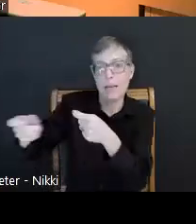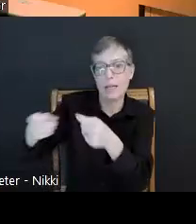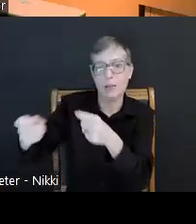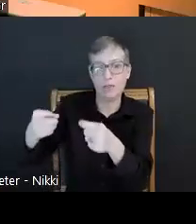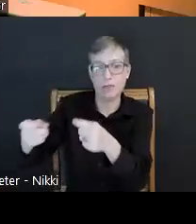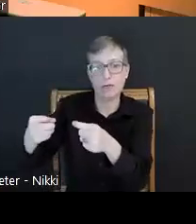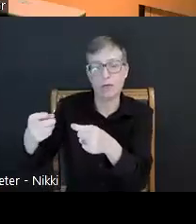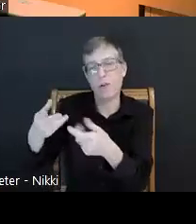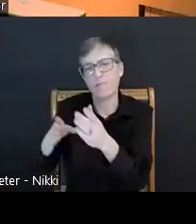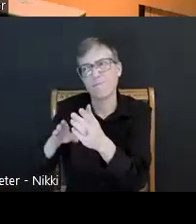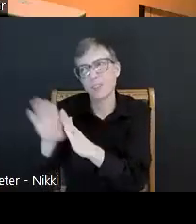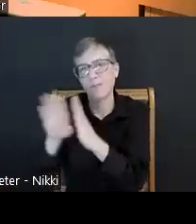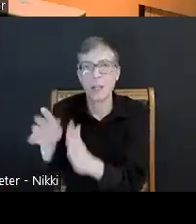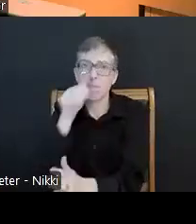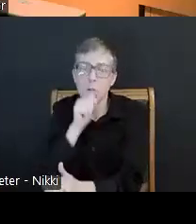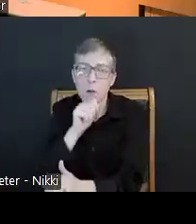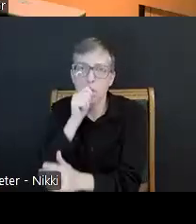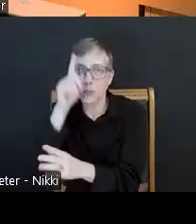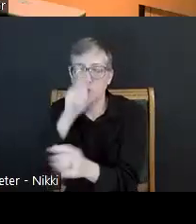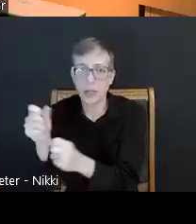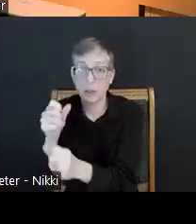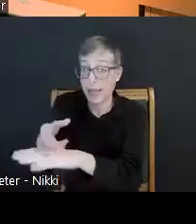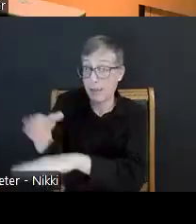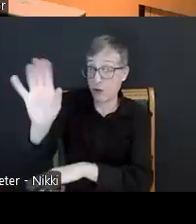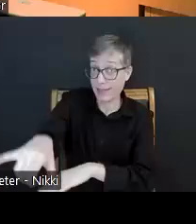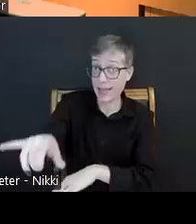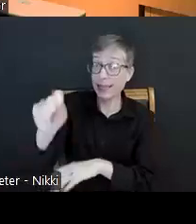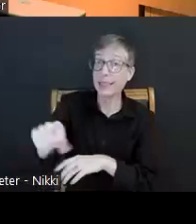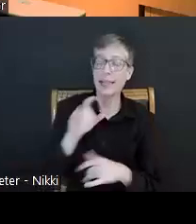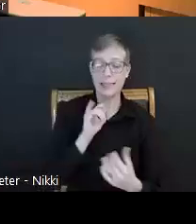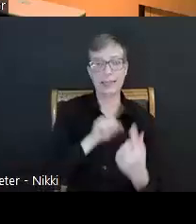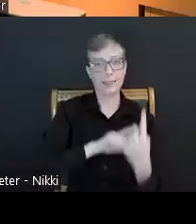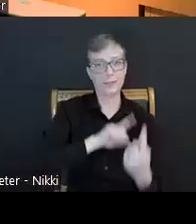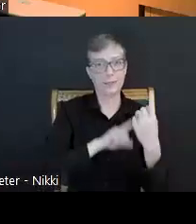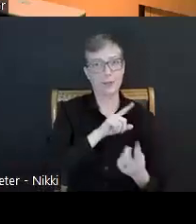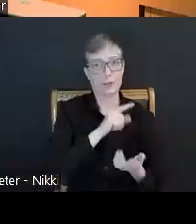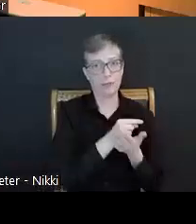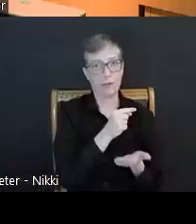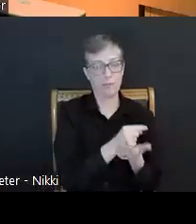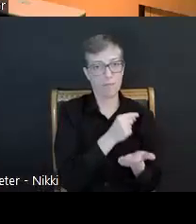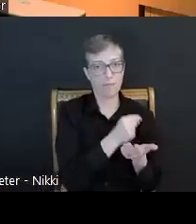do individual trauma Focus therapy with us and really start to address their own individual needs